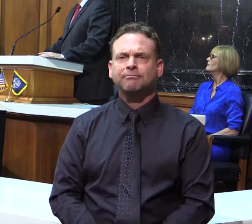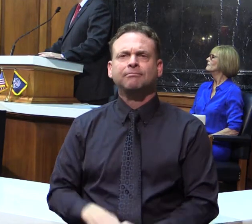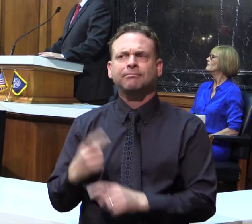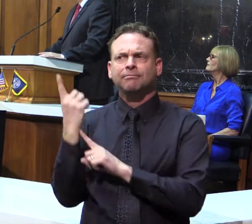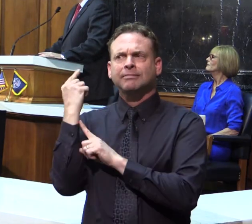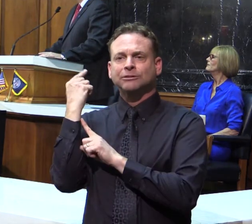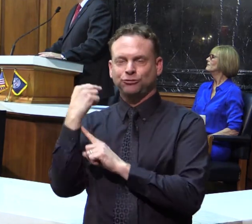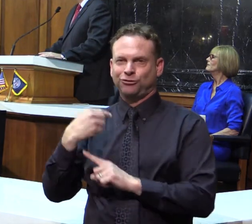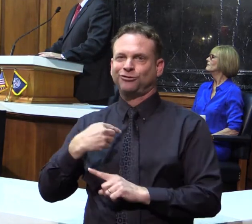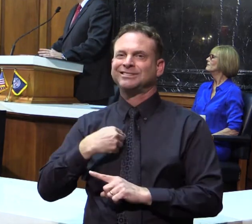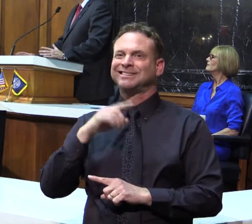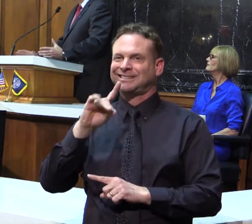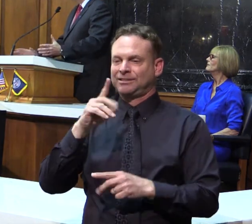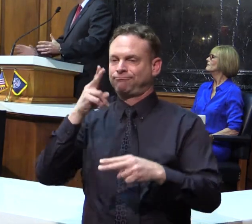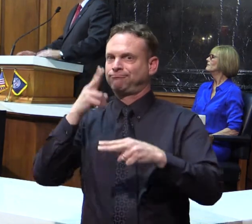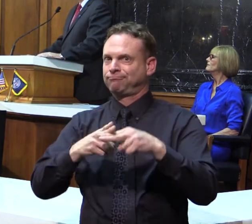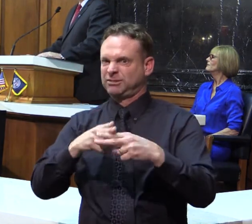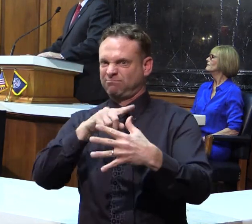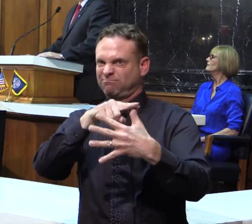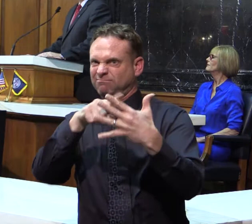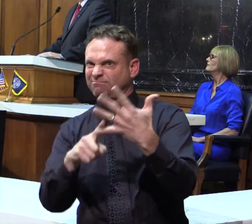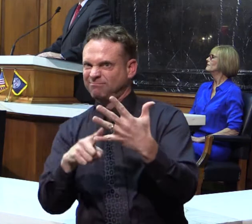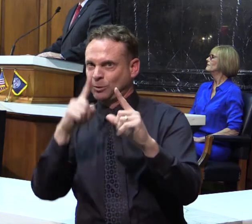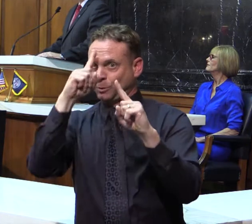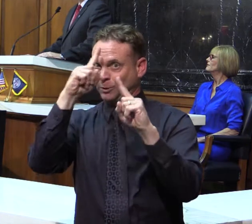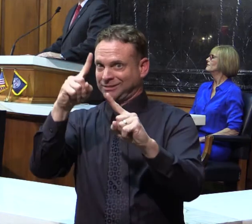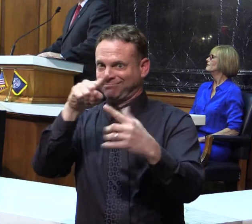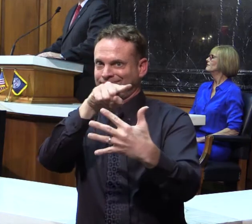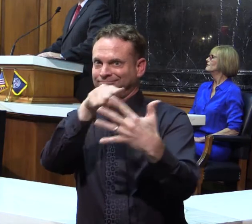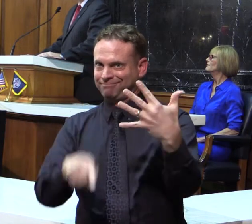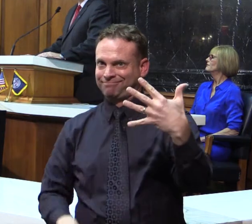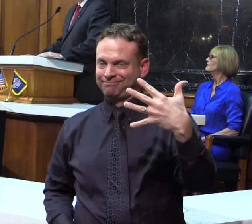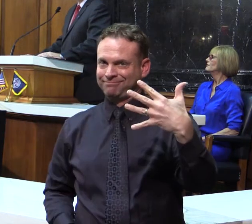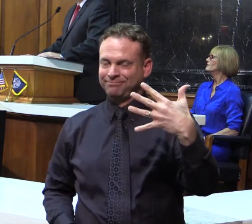goals – Five Pillars – to help us get there.